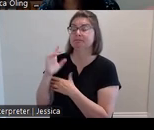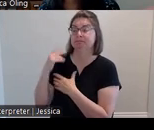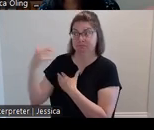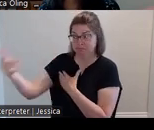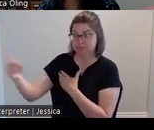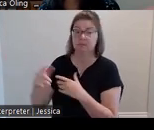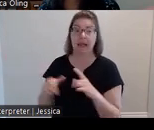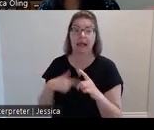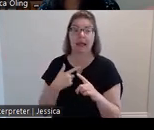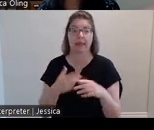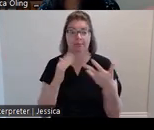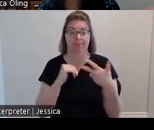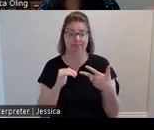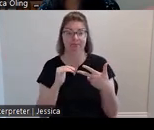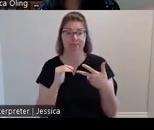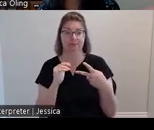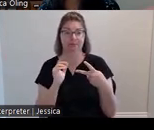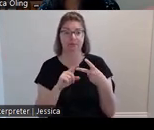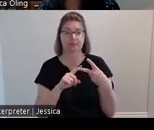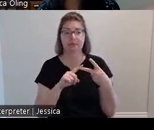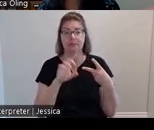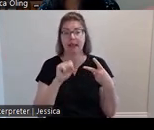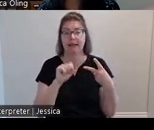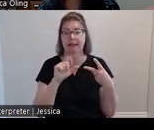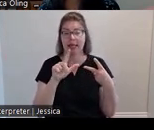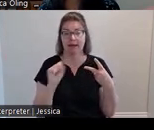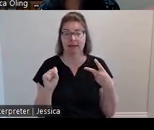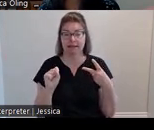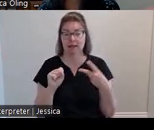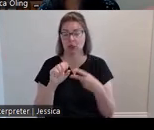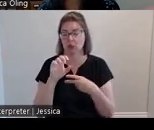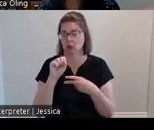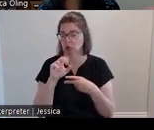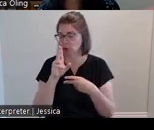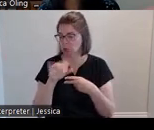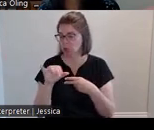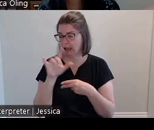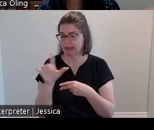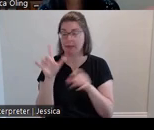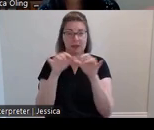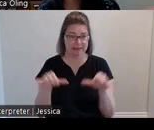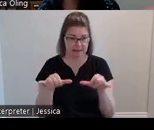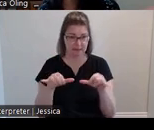And then SLS, which is, uh, the SUNY library system, helped with our testing and our reviews.